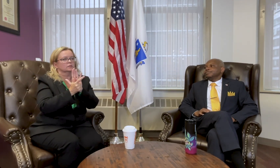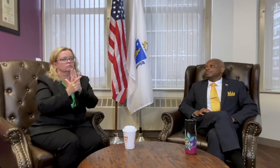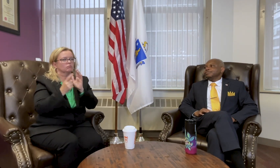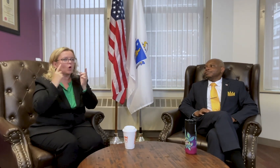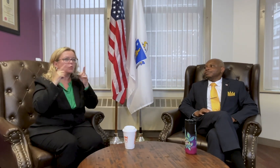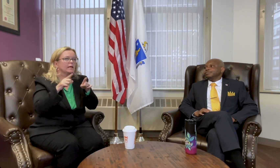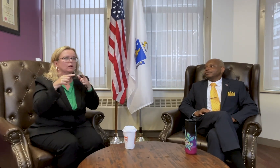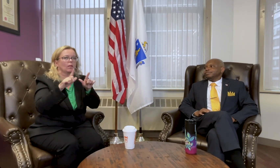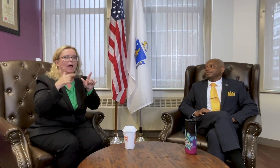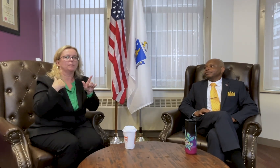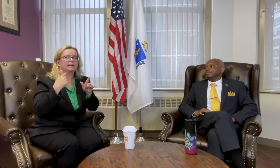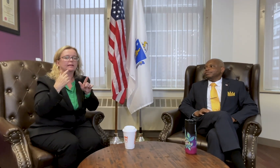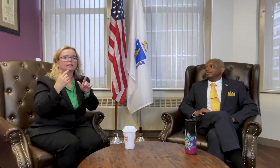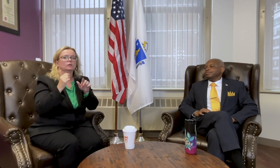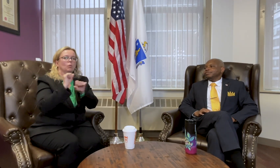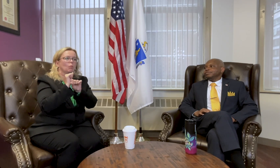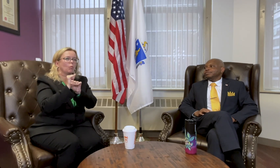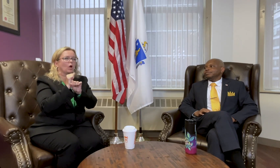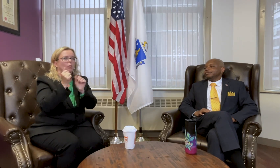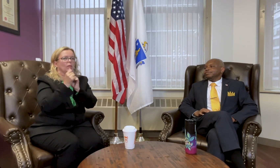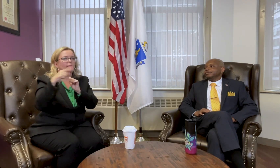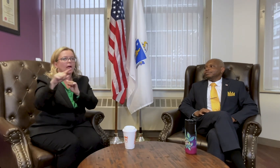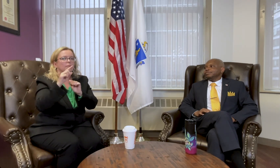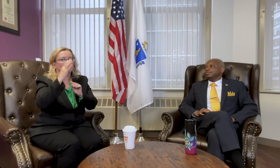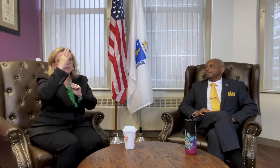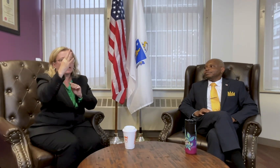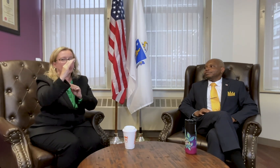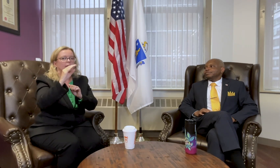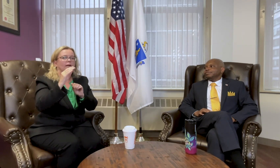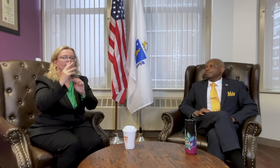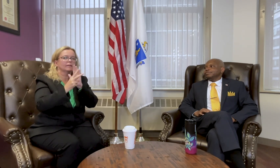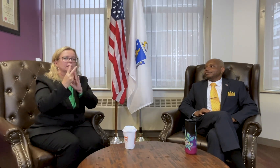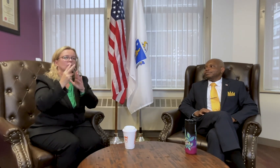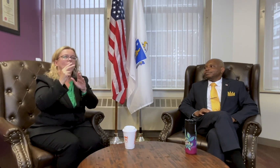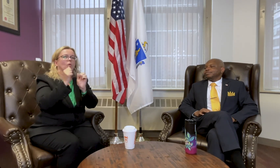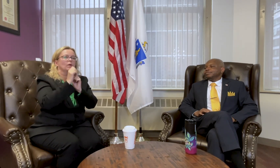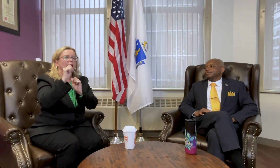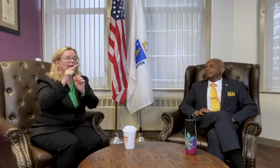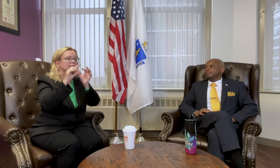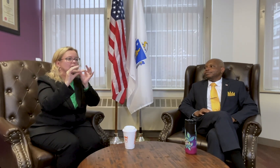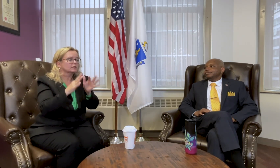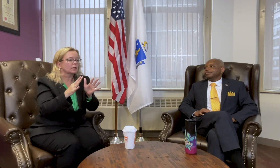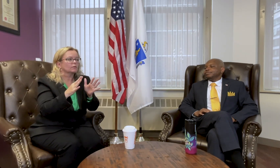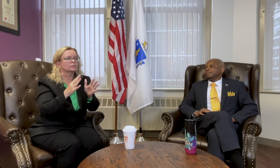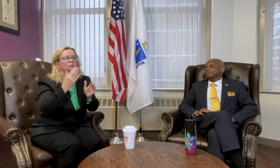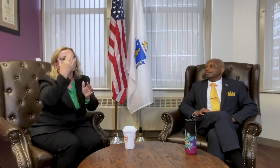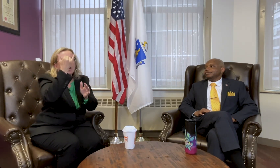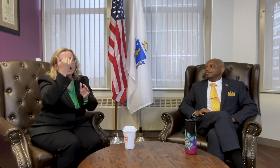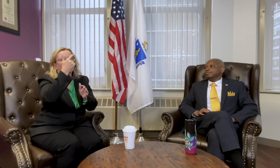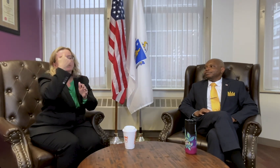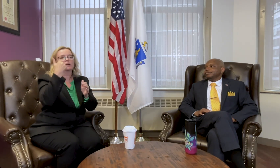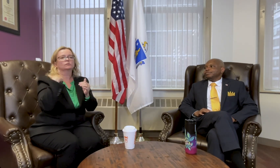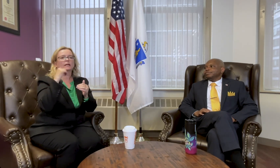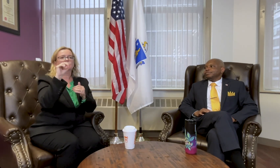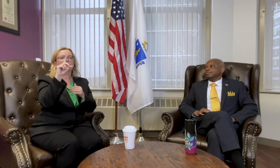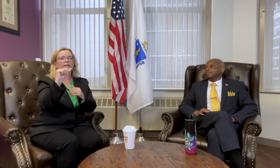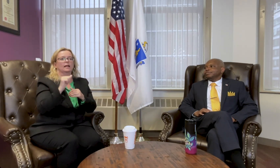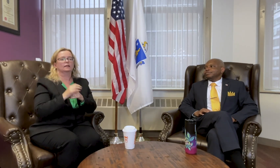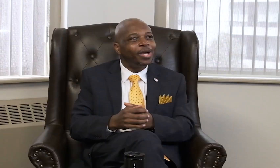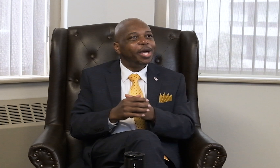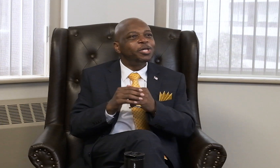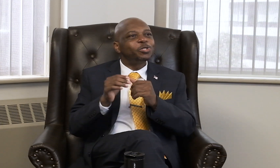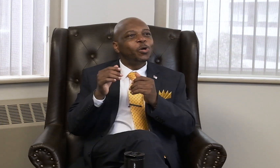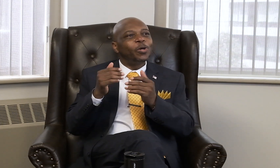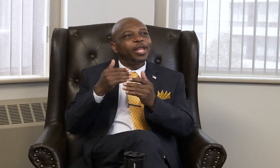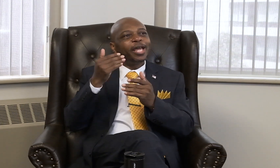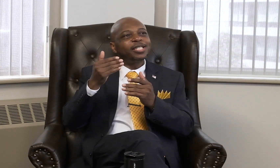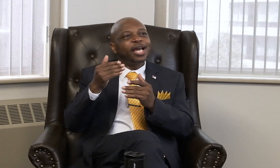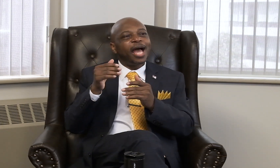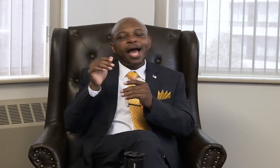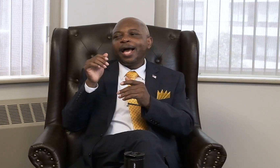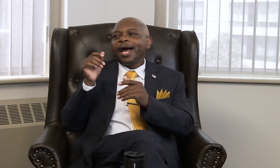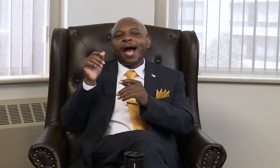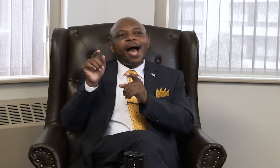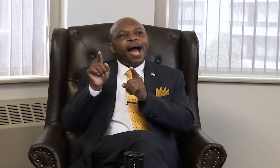successfully to create an accessible video with an ASL interpreter is because of the ADA.